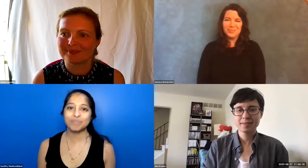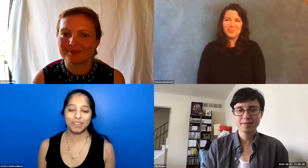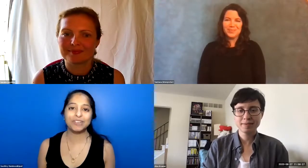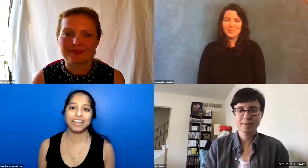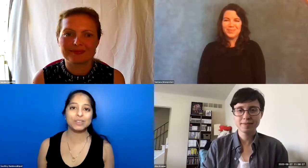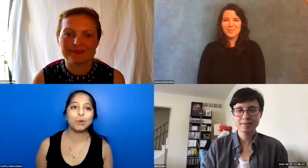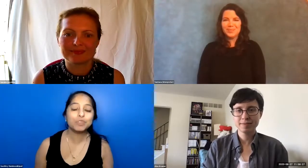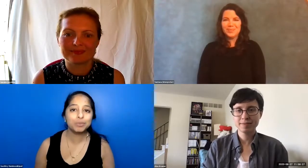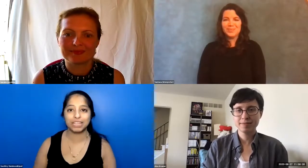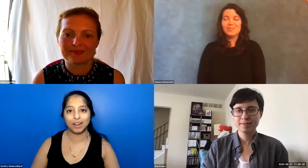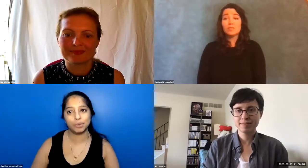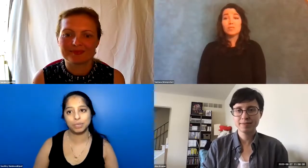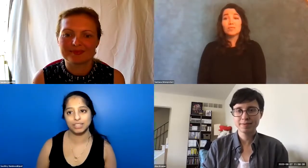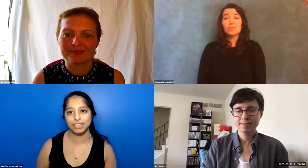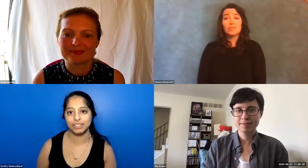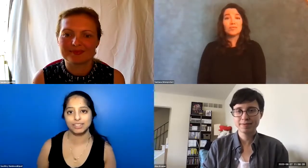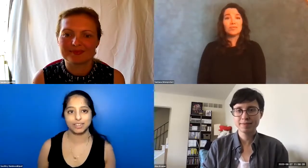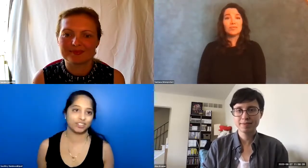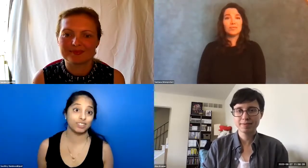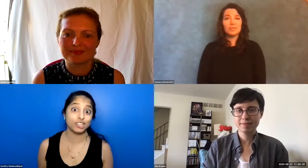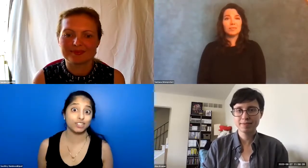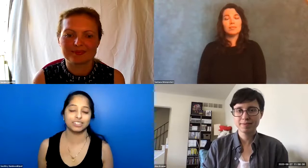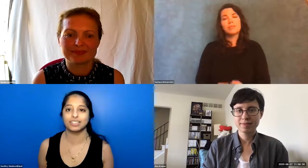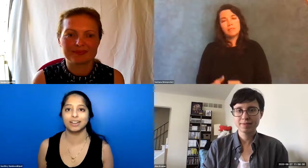Okay, so hopefully we can all be in discussion with each other.